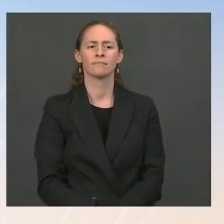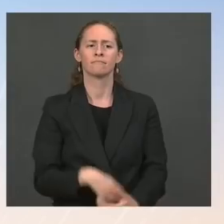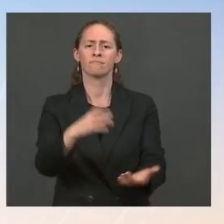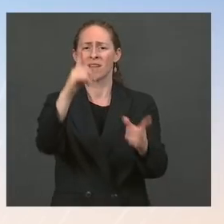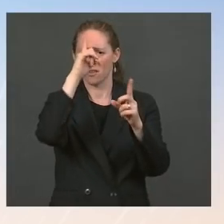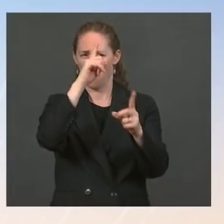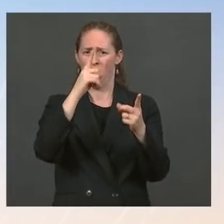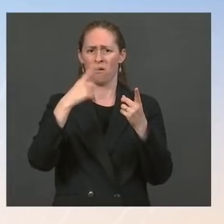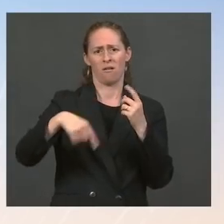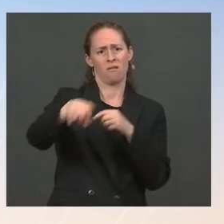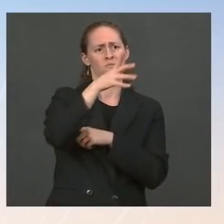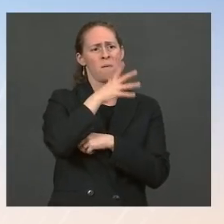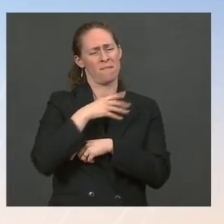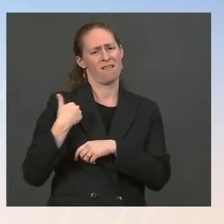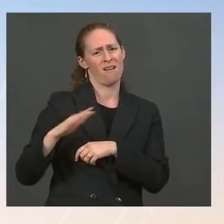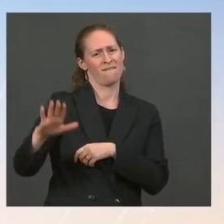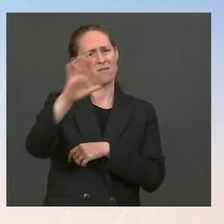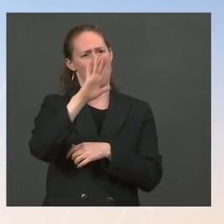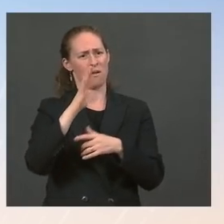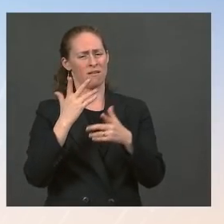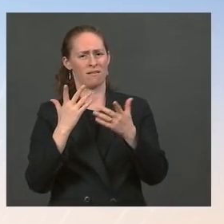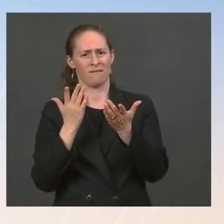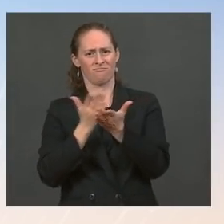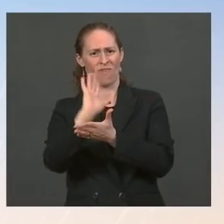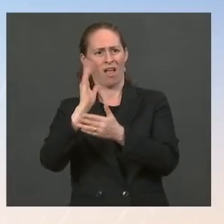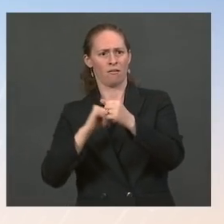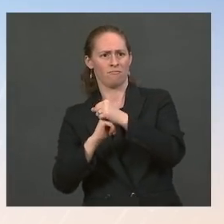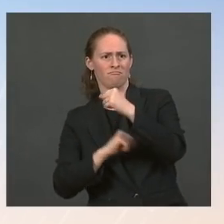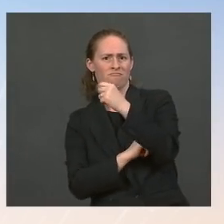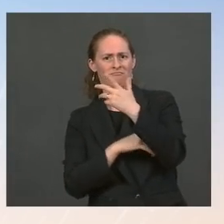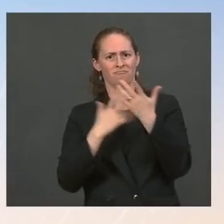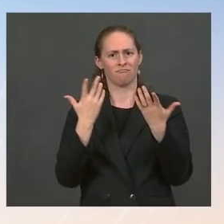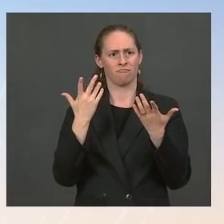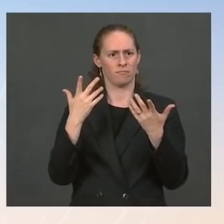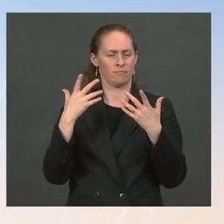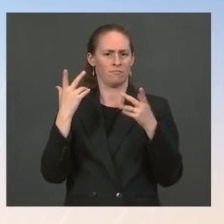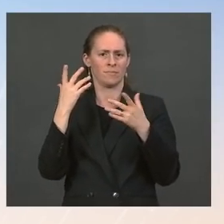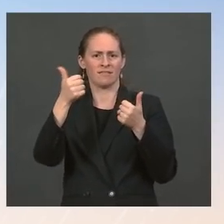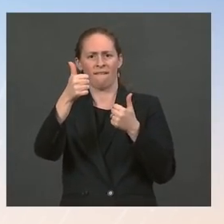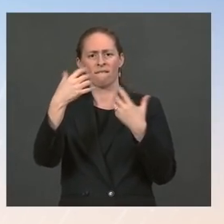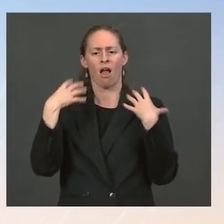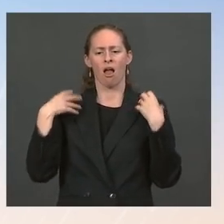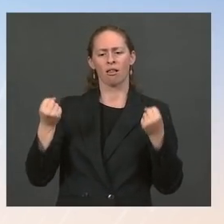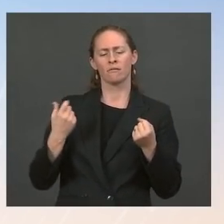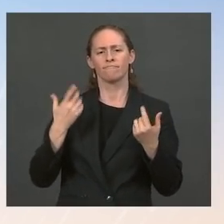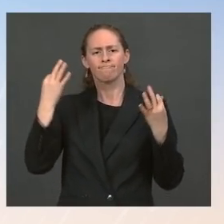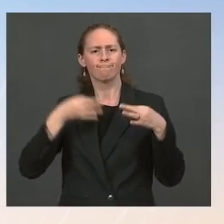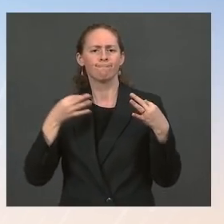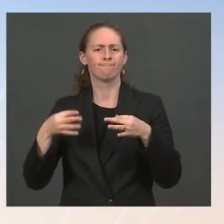and make decisions about their own health. Go ahead, Weijia. >> The Press: Thank you, Jen. Just a couple of follow-ups and then -- Ms. Psaki: Sure. The Press: -- a couple of questions on Haiti.